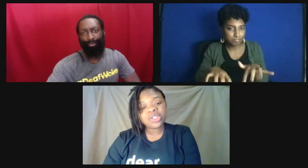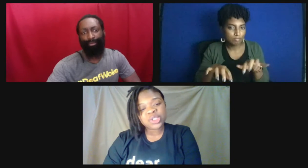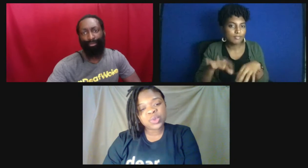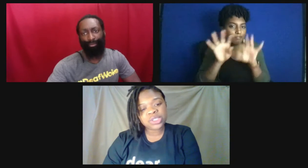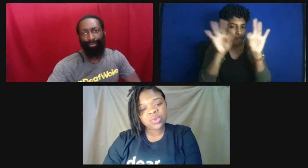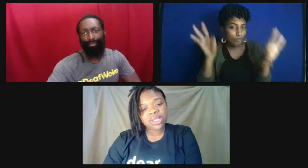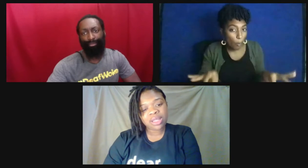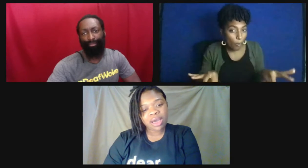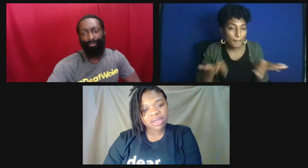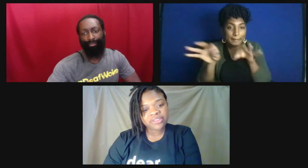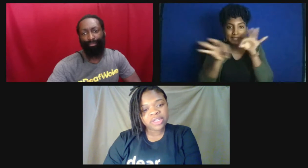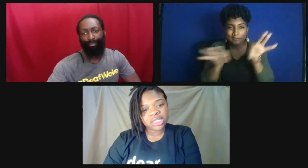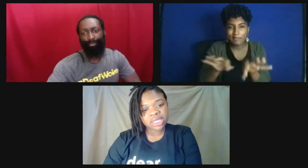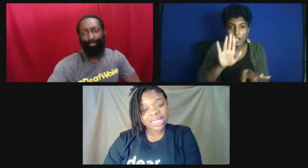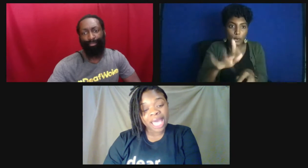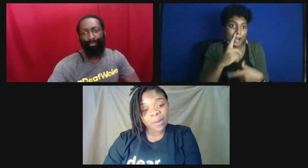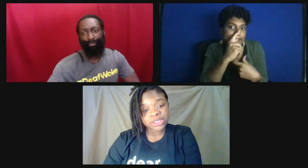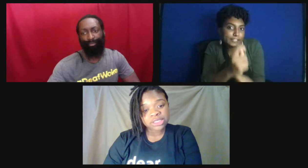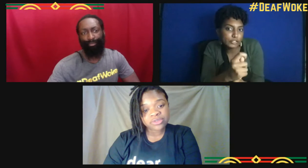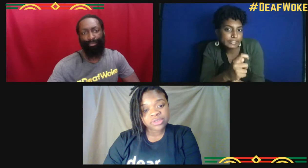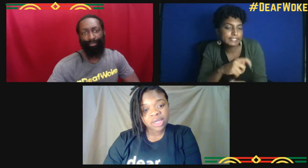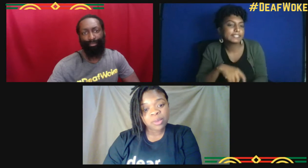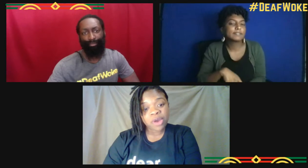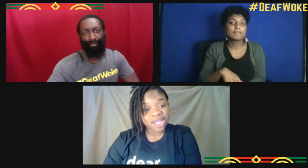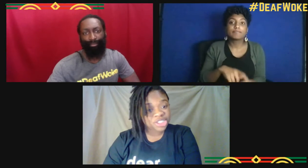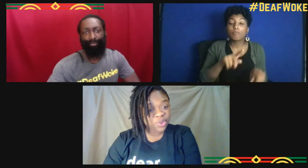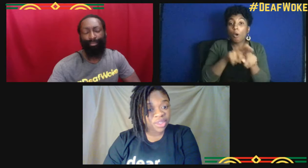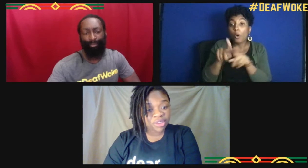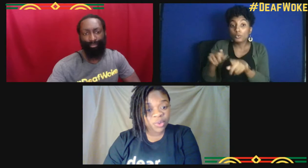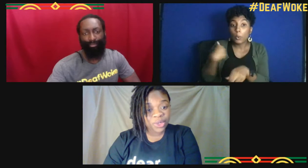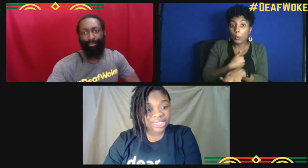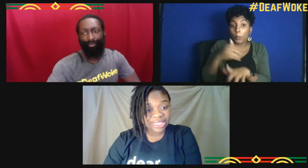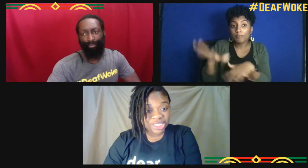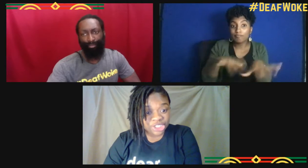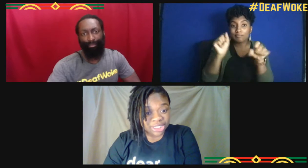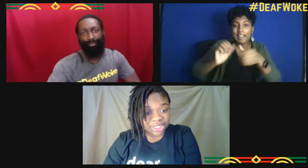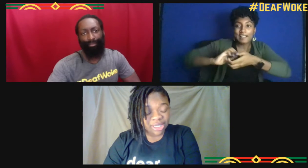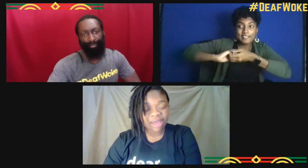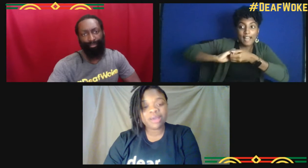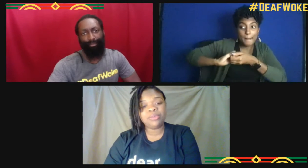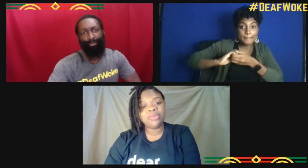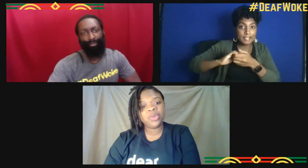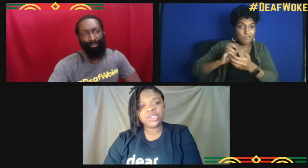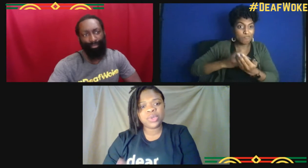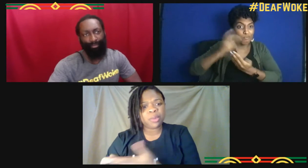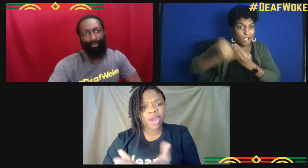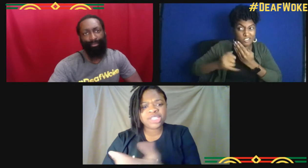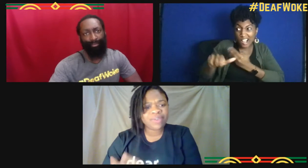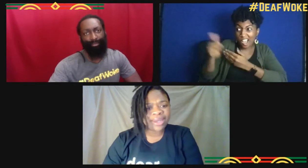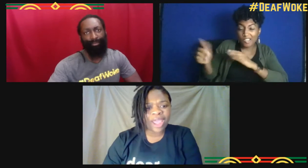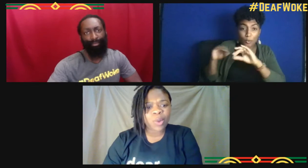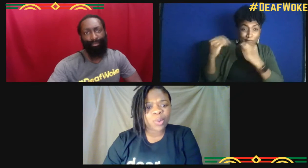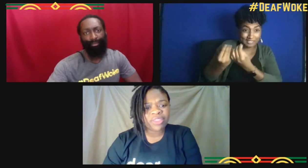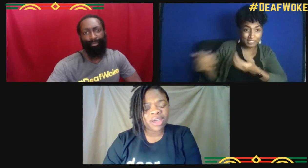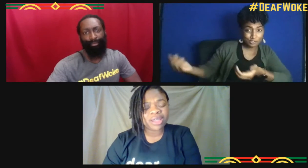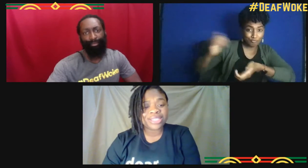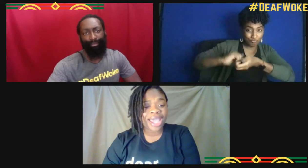And also we do a lot of collaborative projects with other organizations. We're doing a project right now with